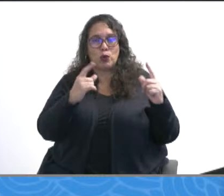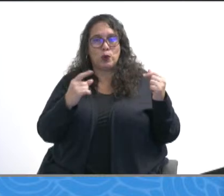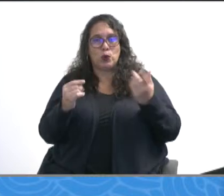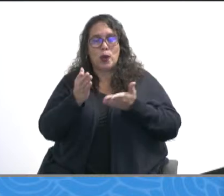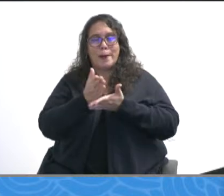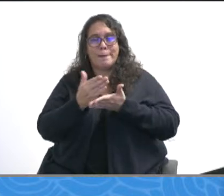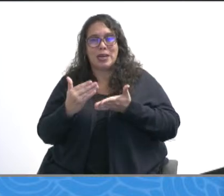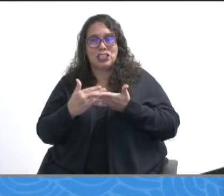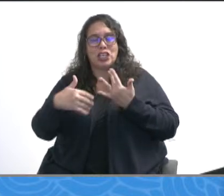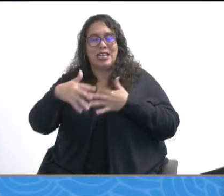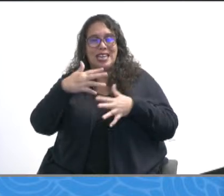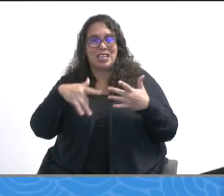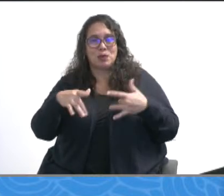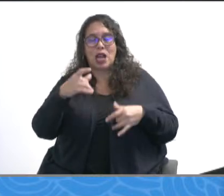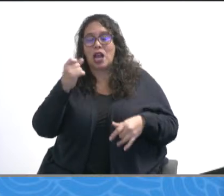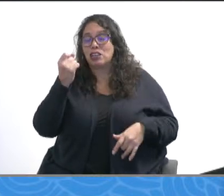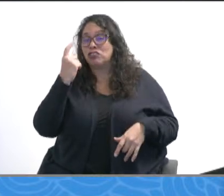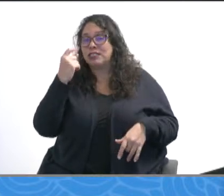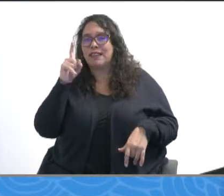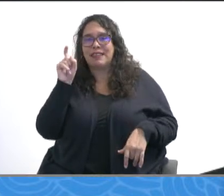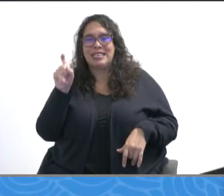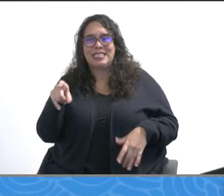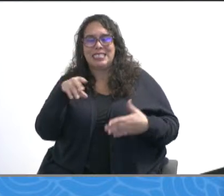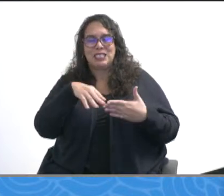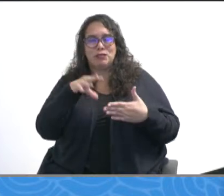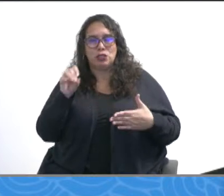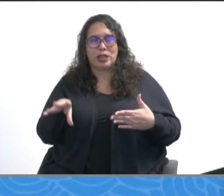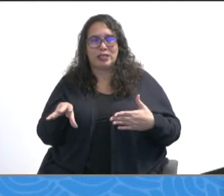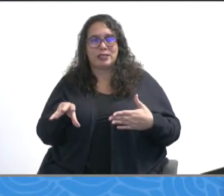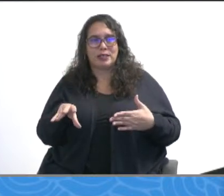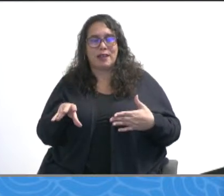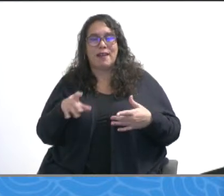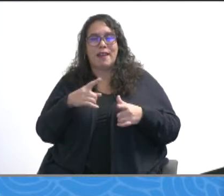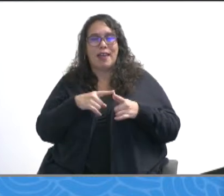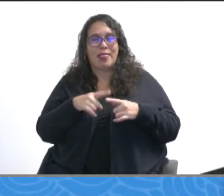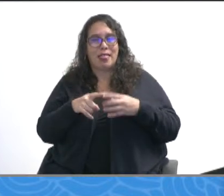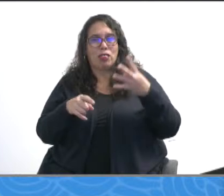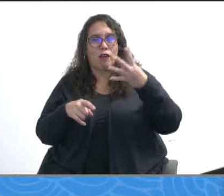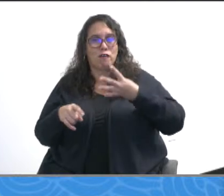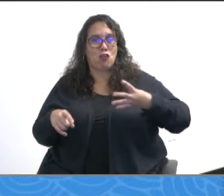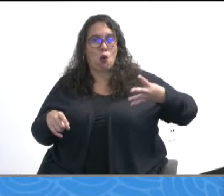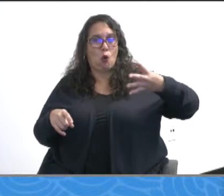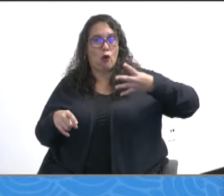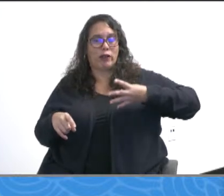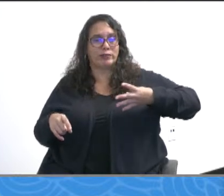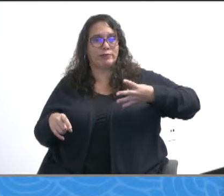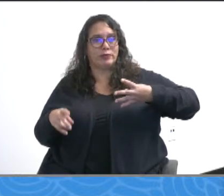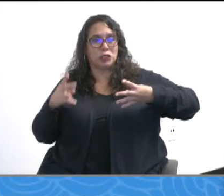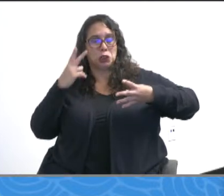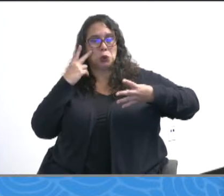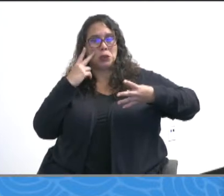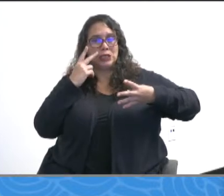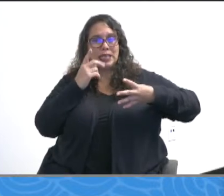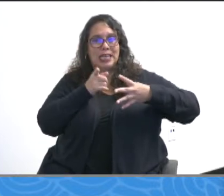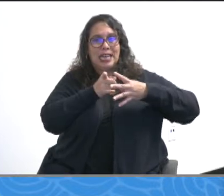is understanding the needs of students. And from these, you can see the through arrows,